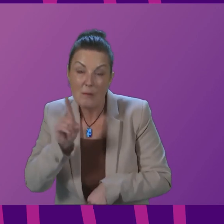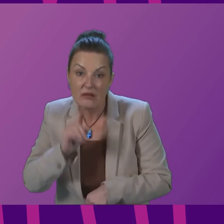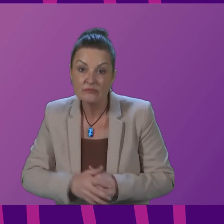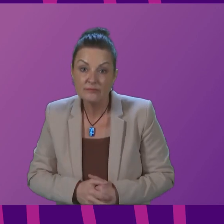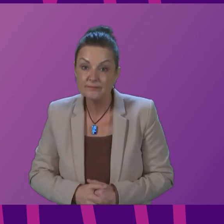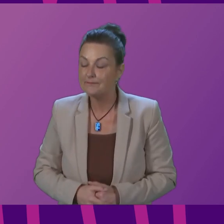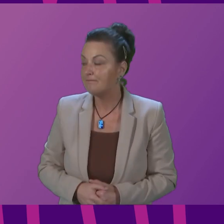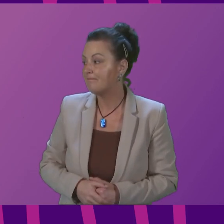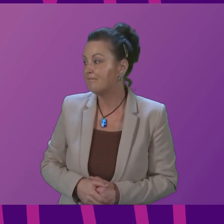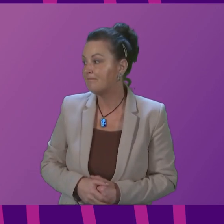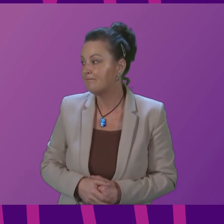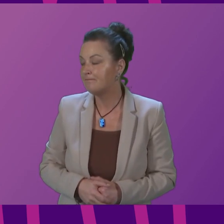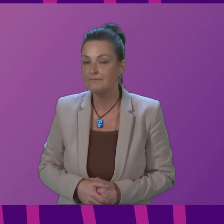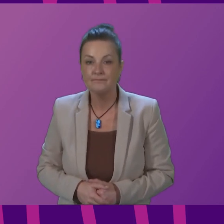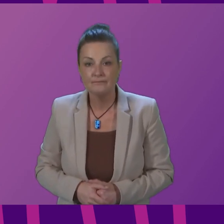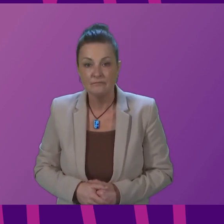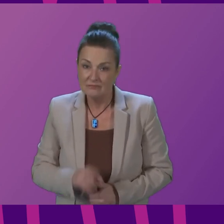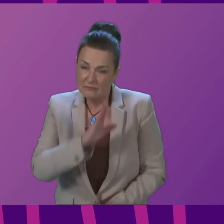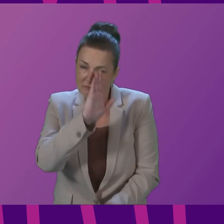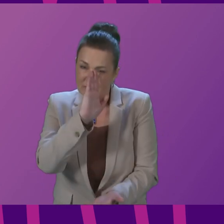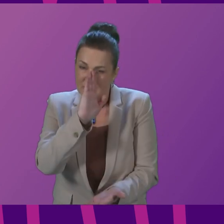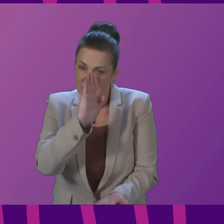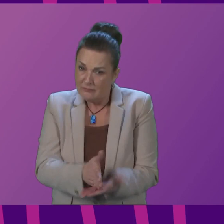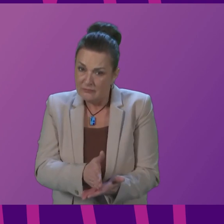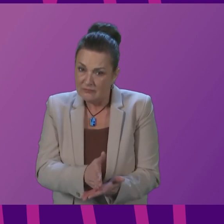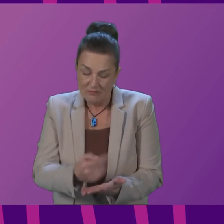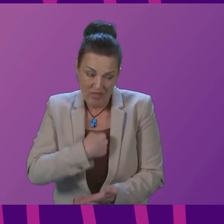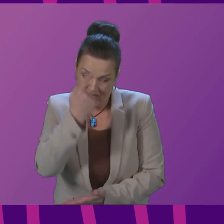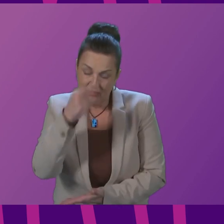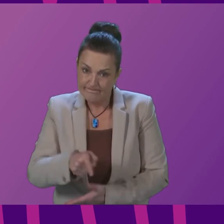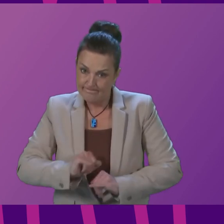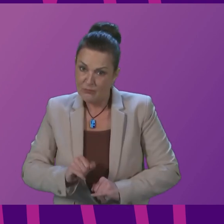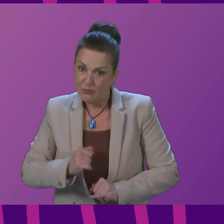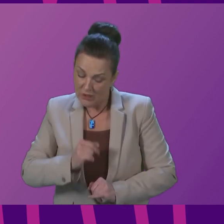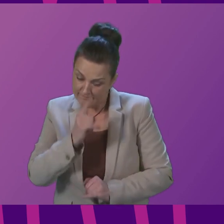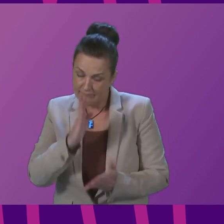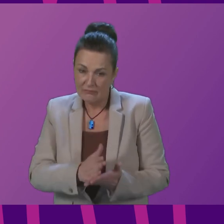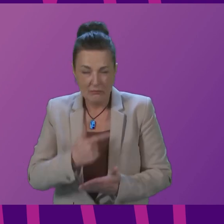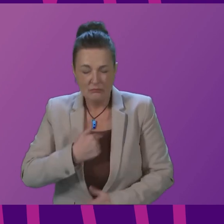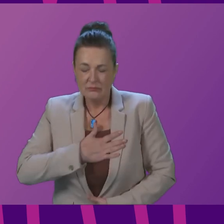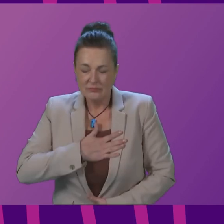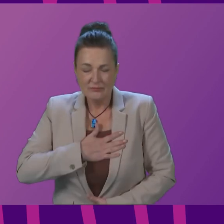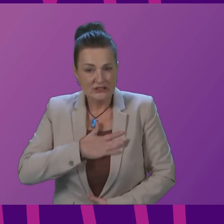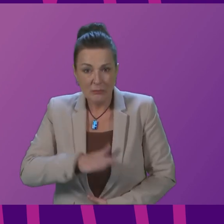Let me put on the record my sympathies to the young woman for her experience.